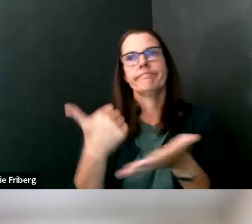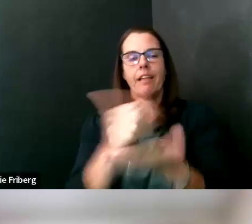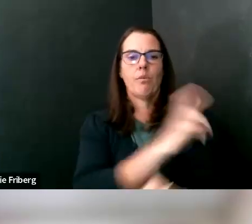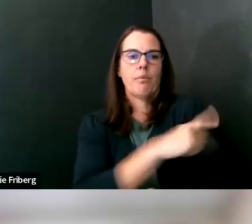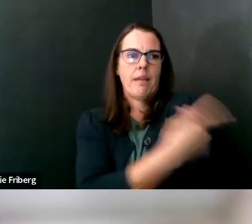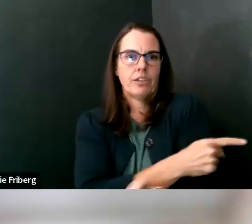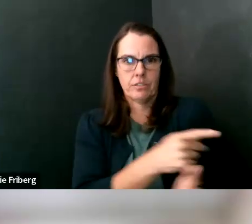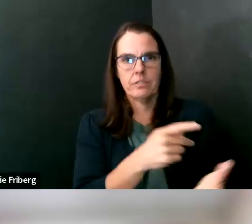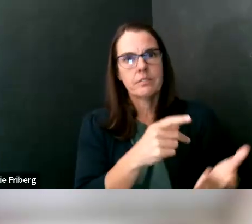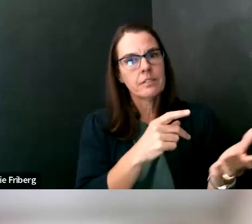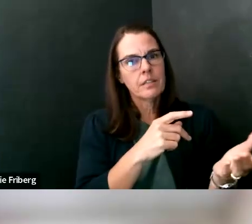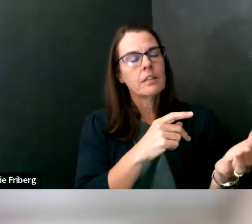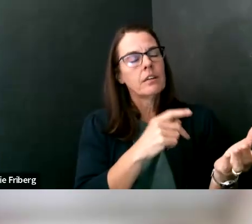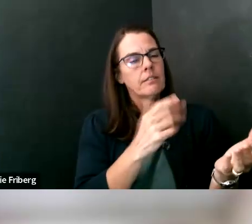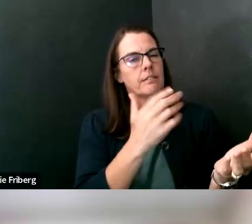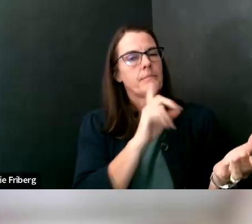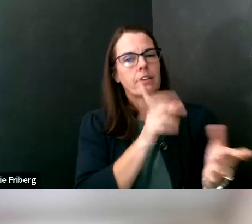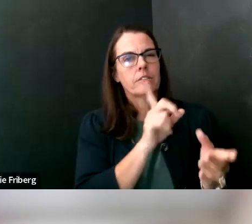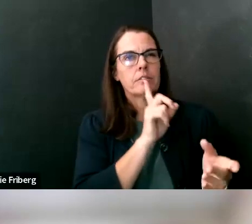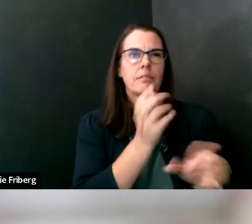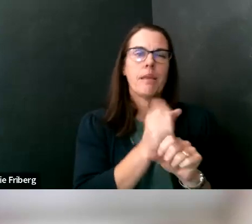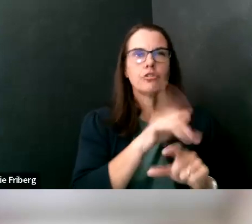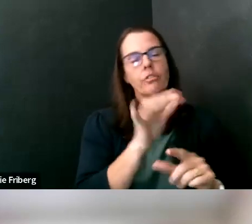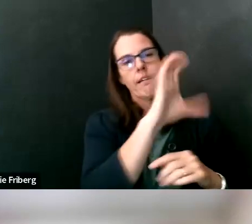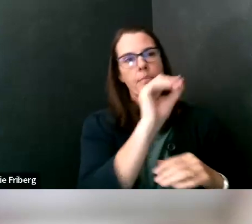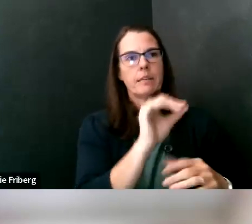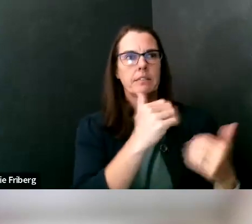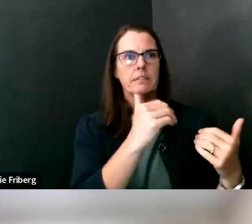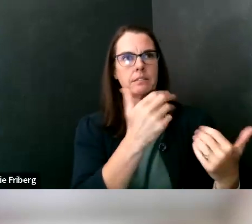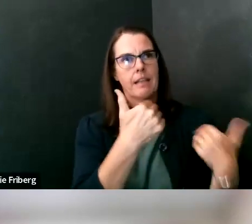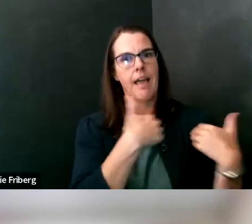make sure manufacturers are held accountable for the high prices that they charge. The next prong